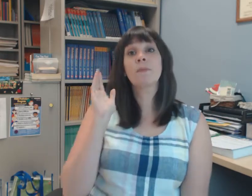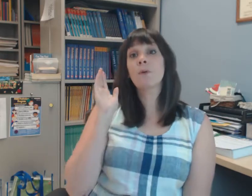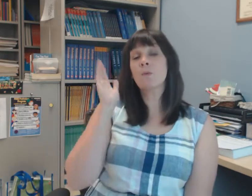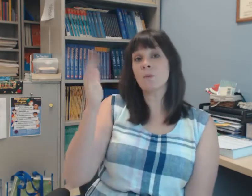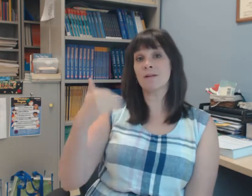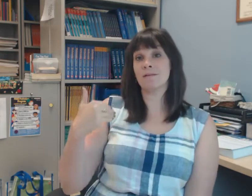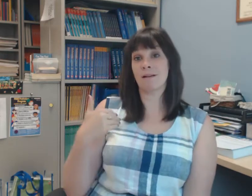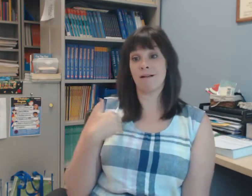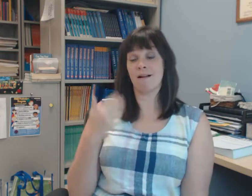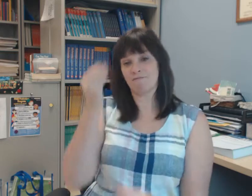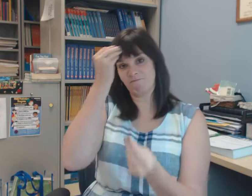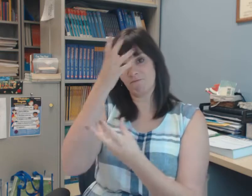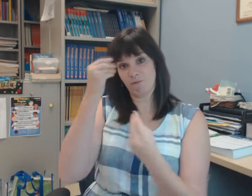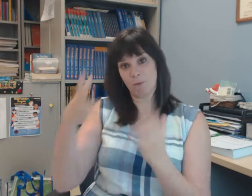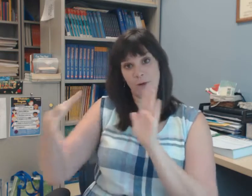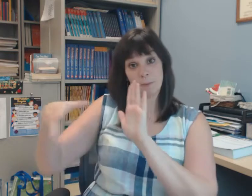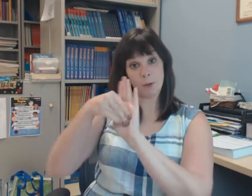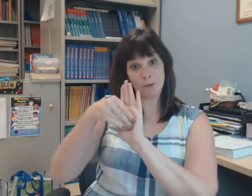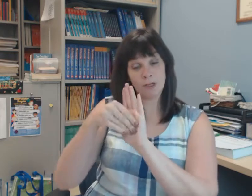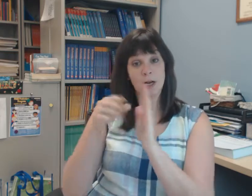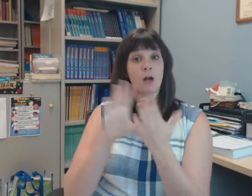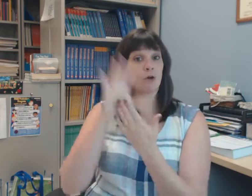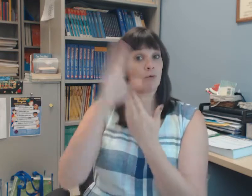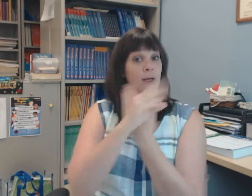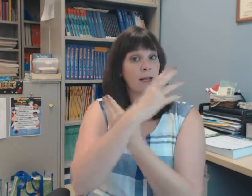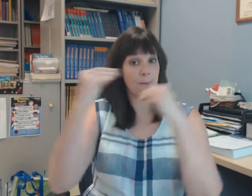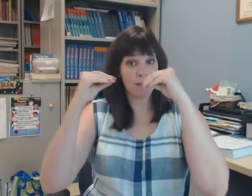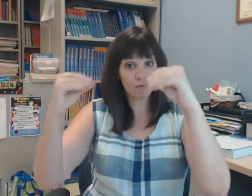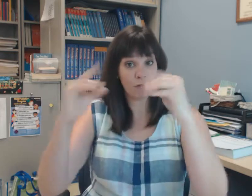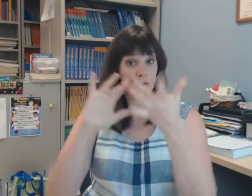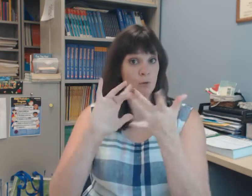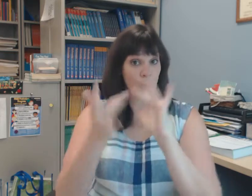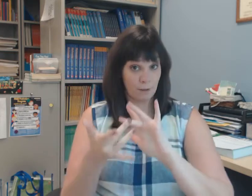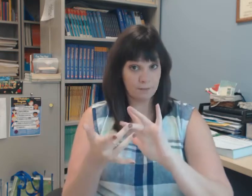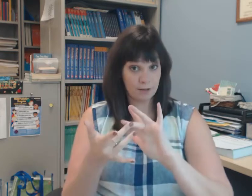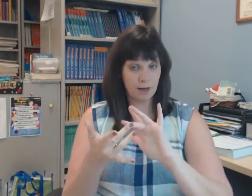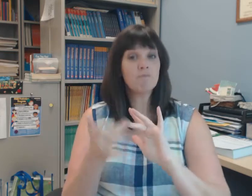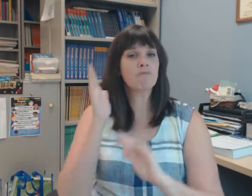Information will be posted on the Curriculum & Instruction website.